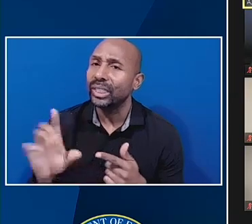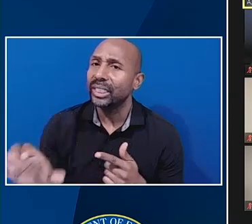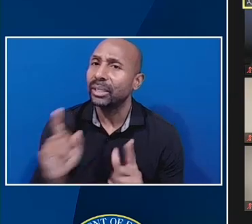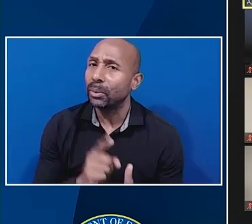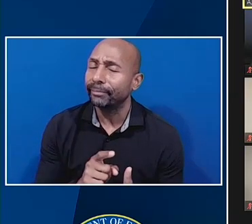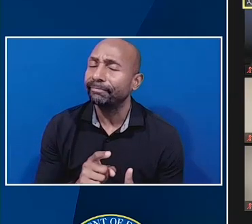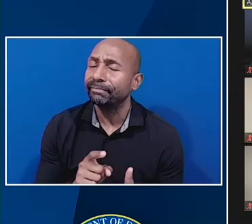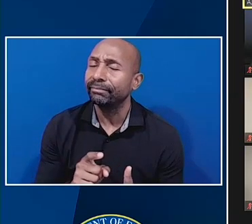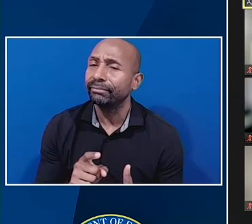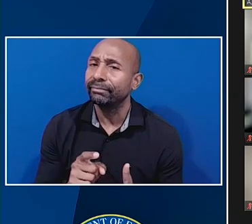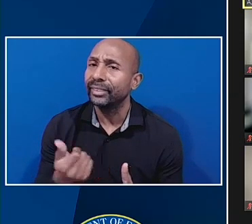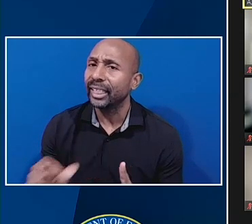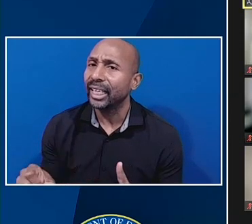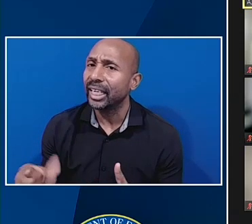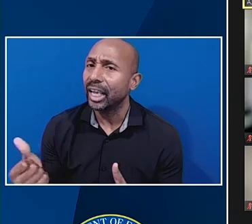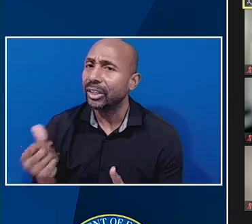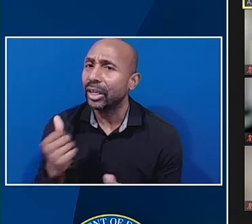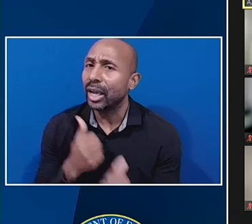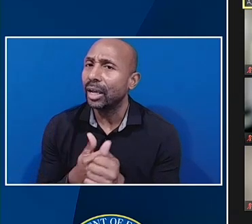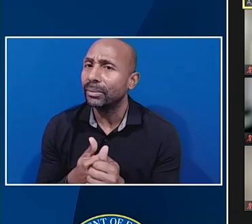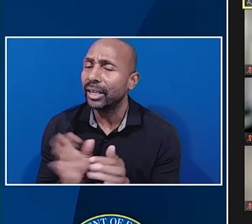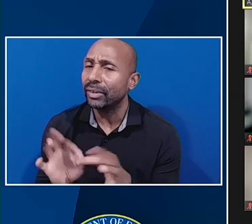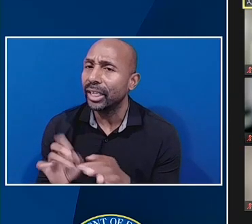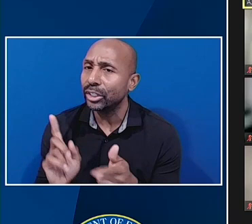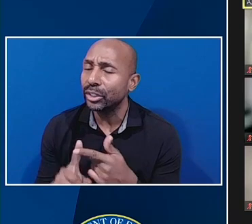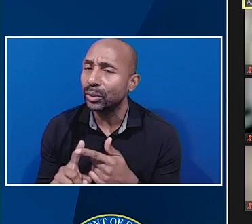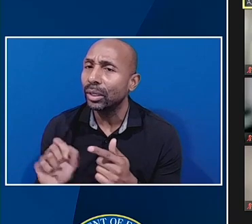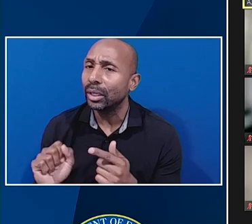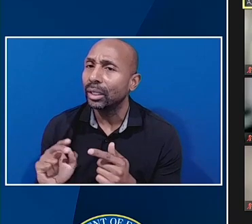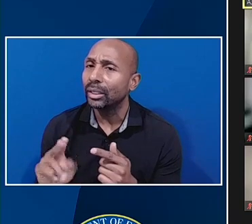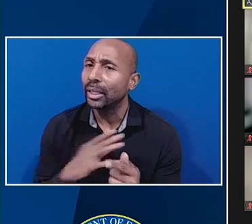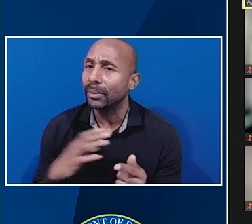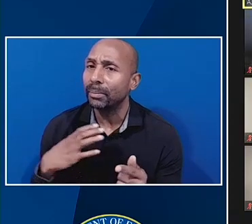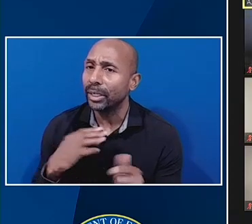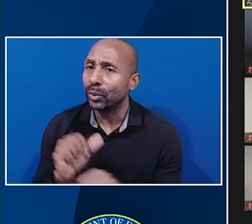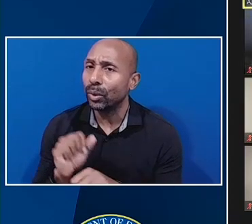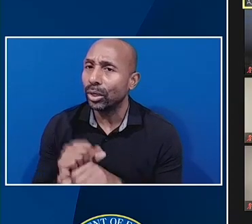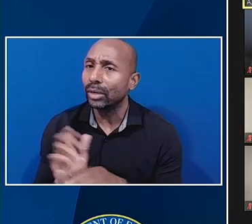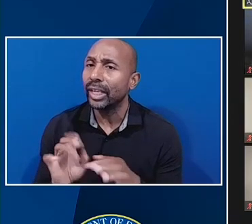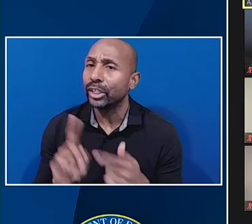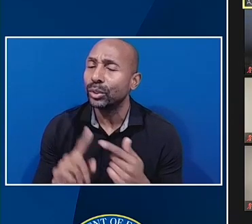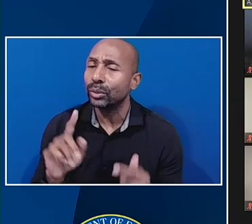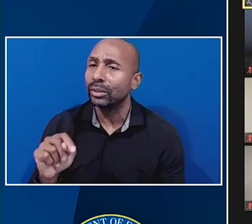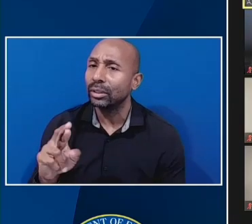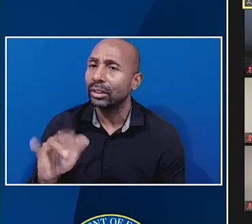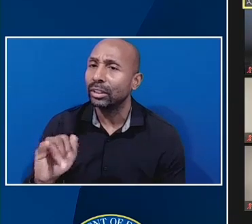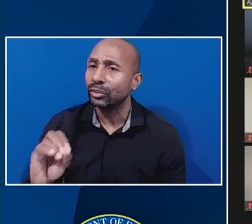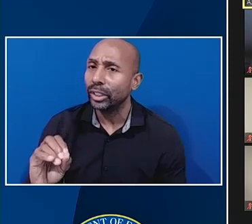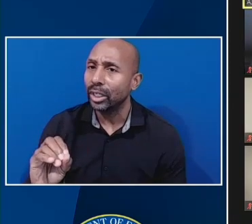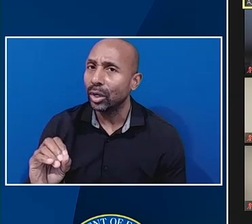subcommittee work around TRIO and where that fits this week coming up in the next